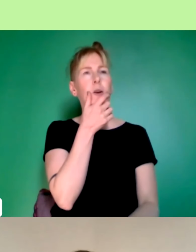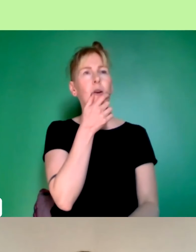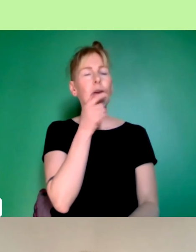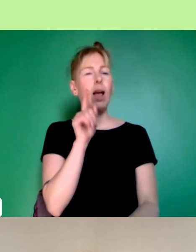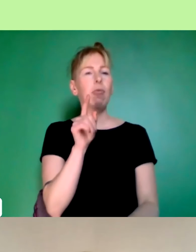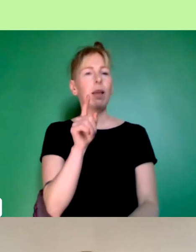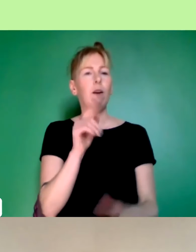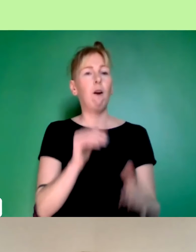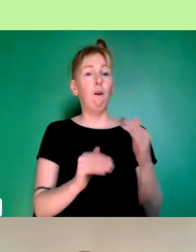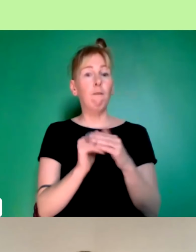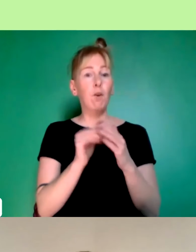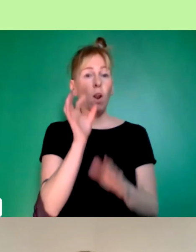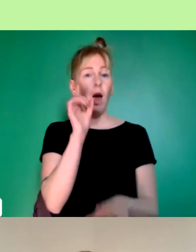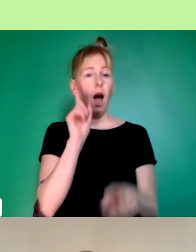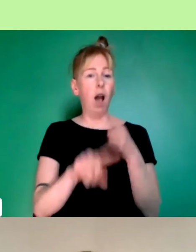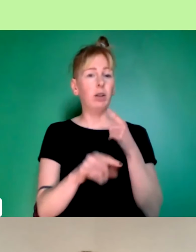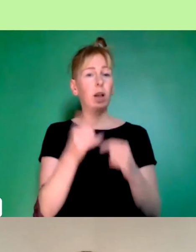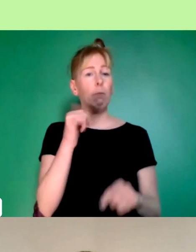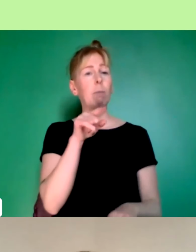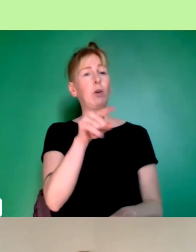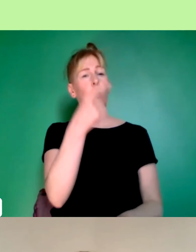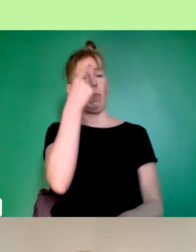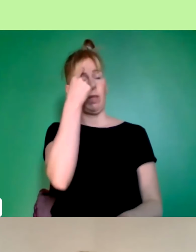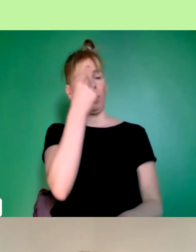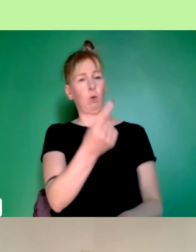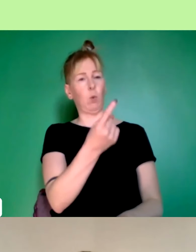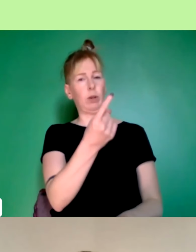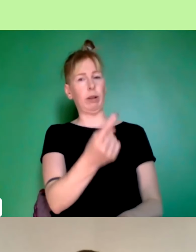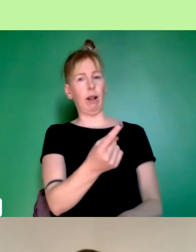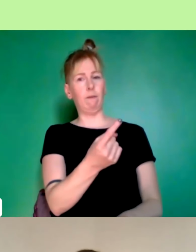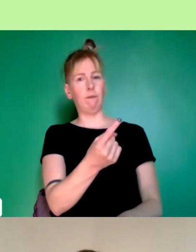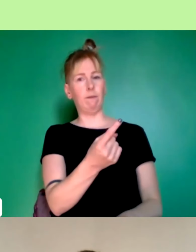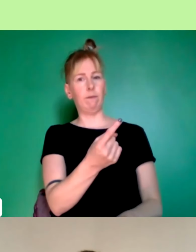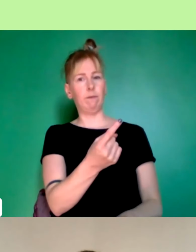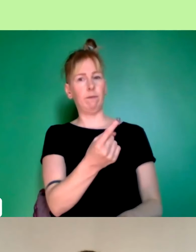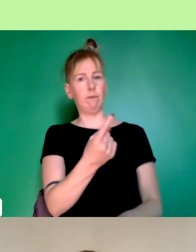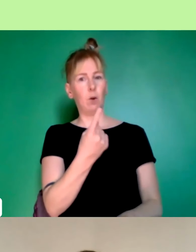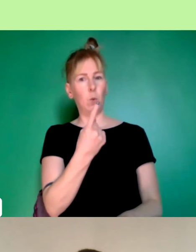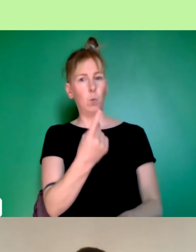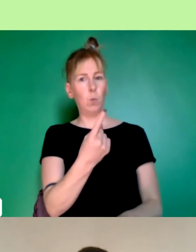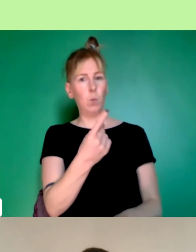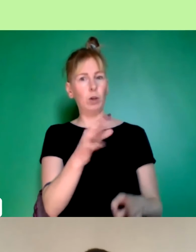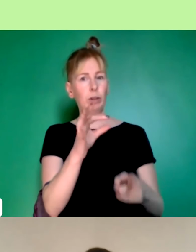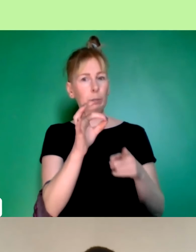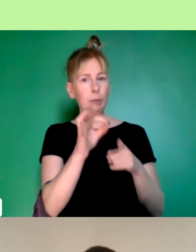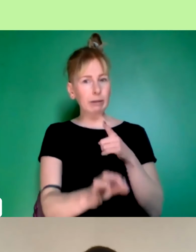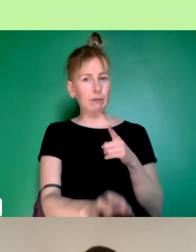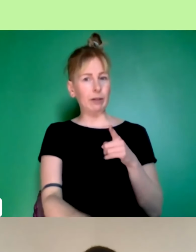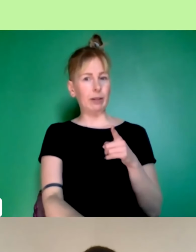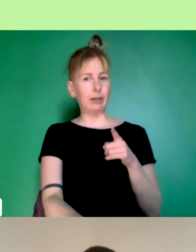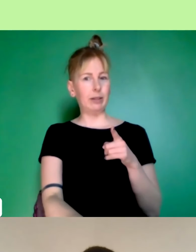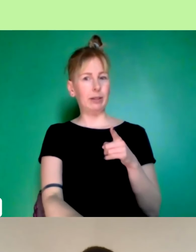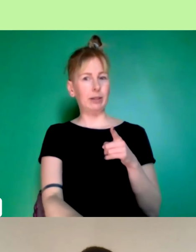maybe just think of a specific insight – instance? >> JACK: Yeah, I suppose I can, I can only talk